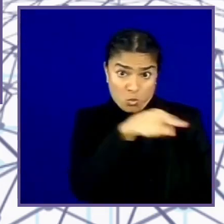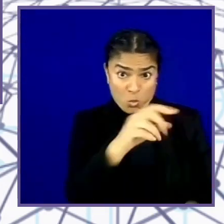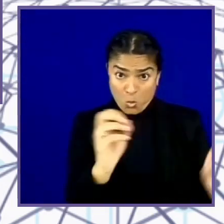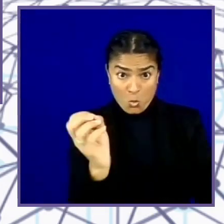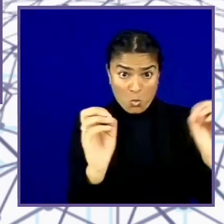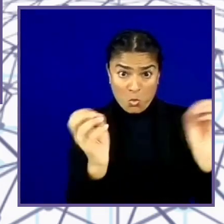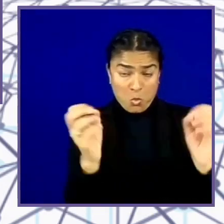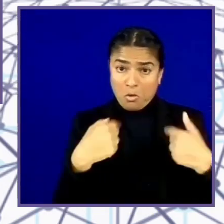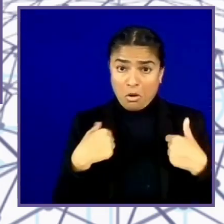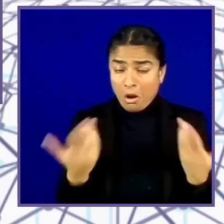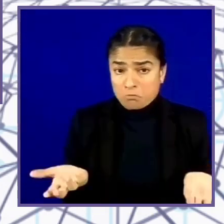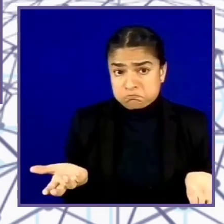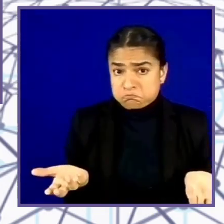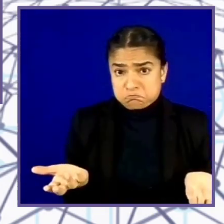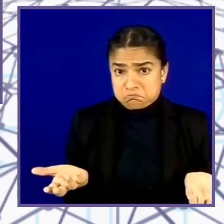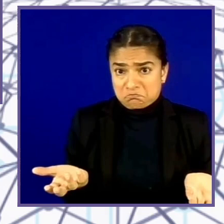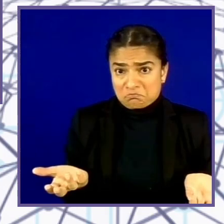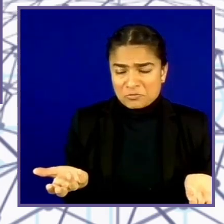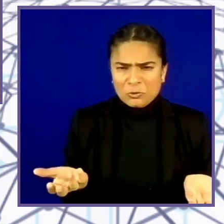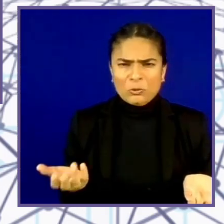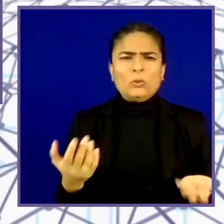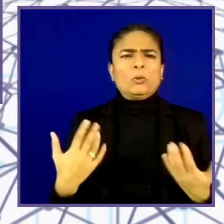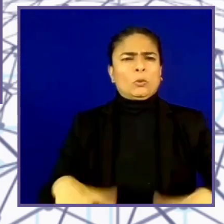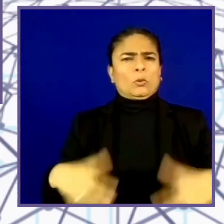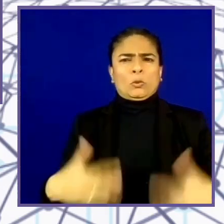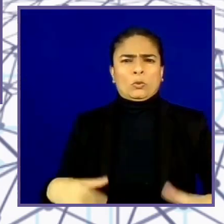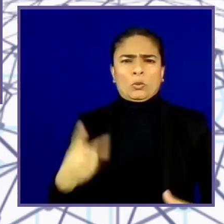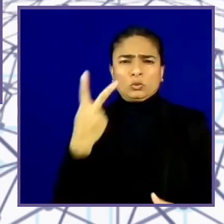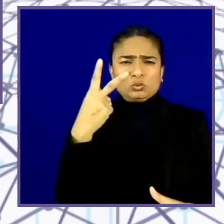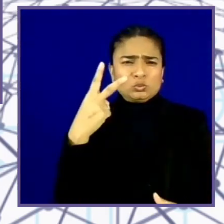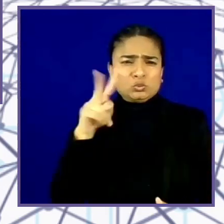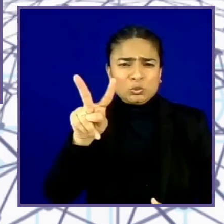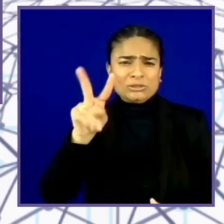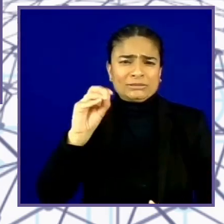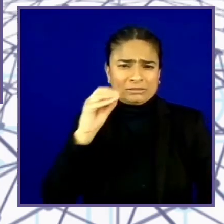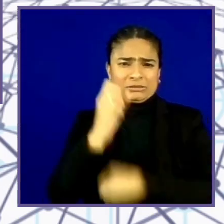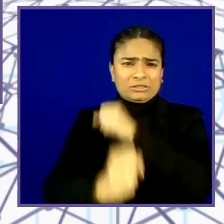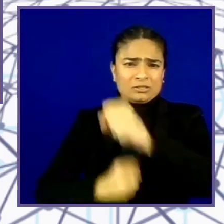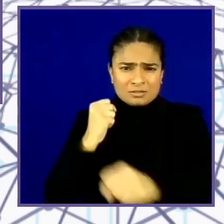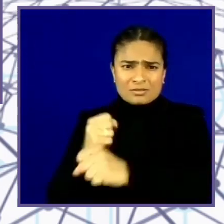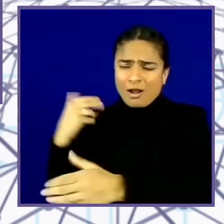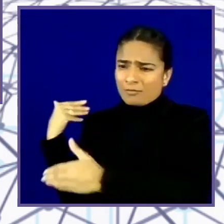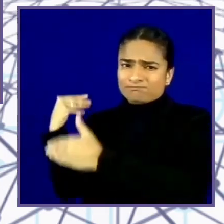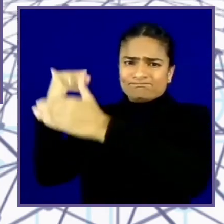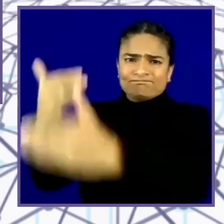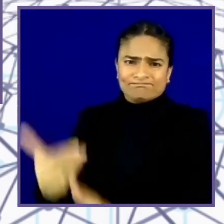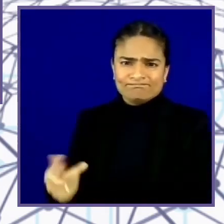packed with so much truth, still resonate with me deeply and. And as many of you know,